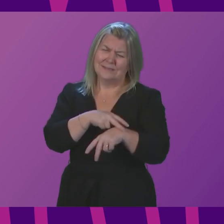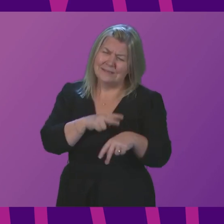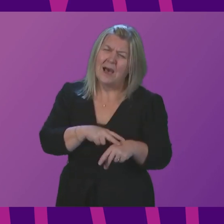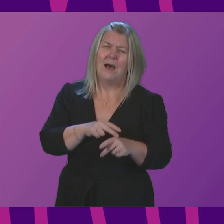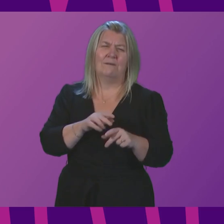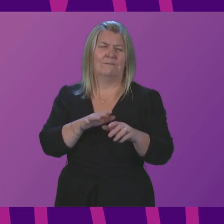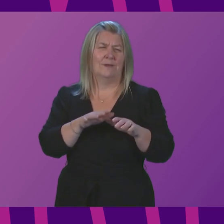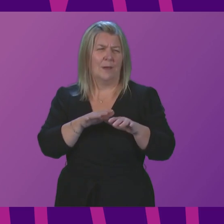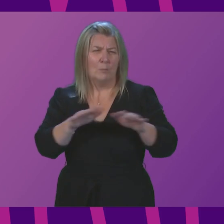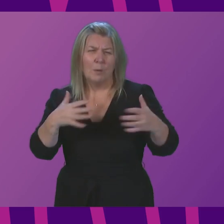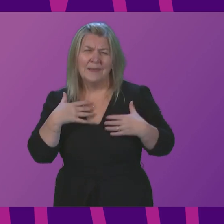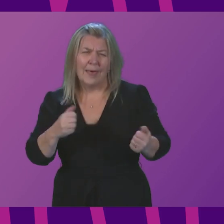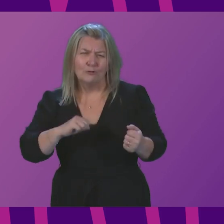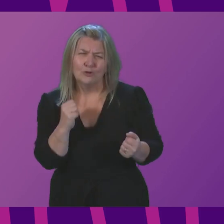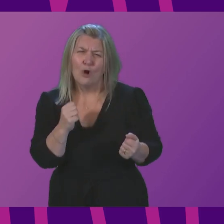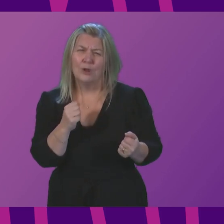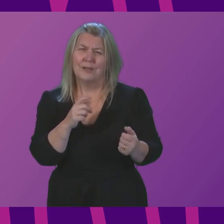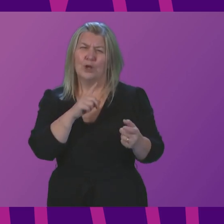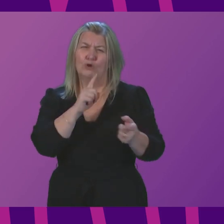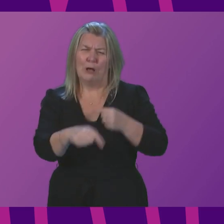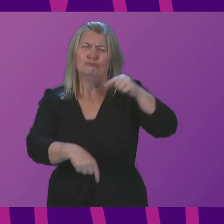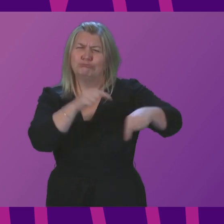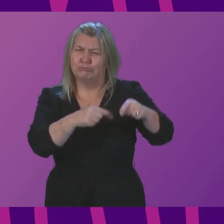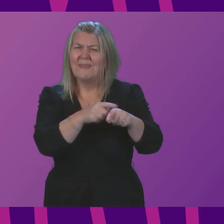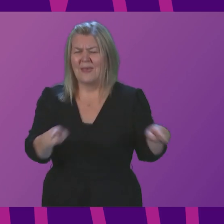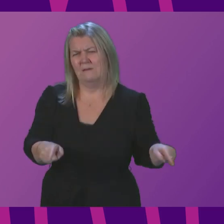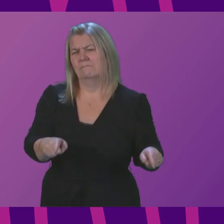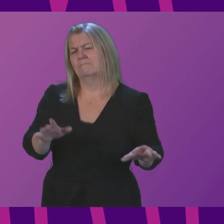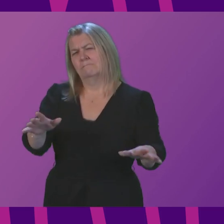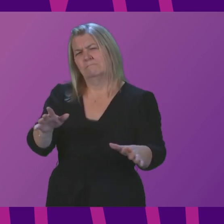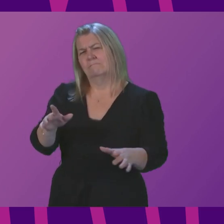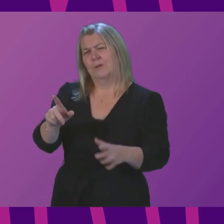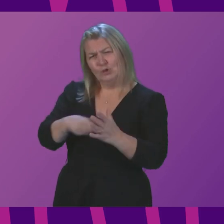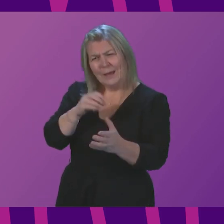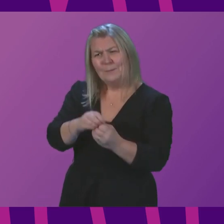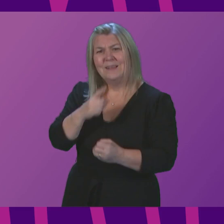trying to help their country through— Jackie Baillie referred to Public Health Scotland’s